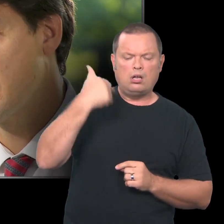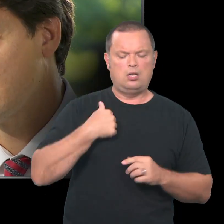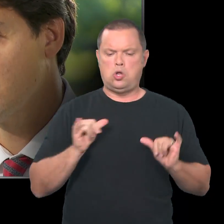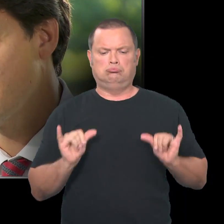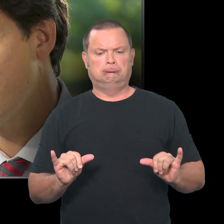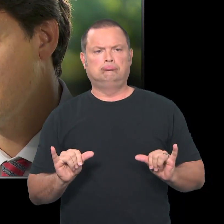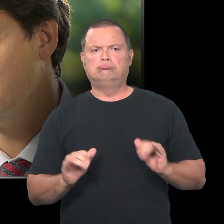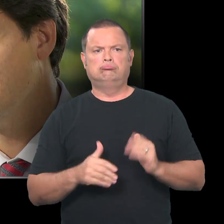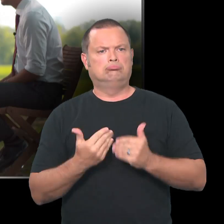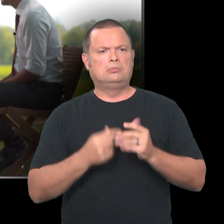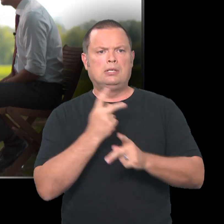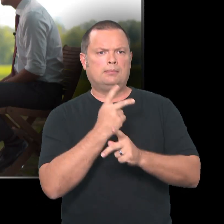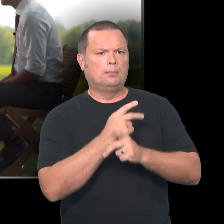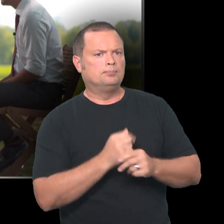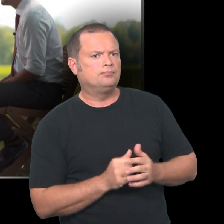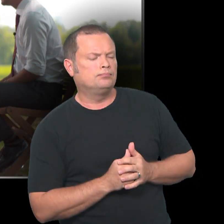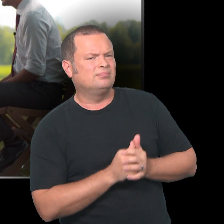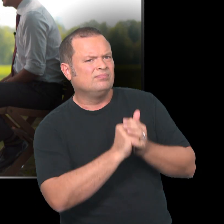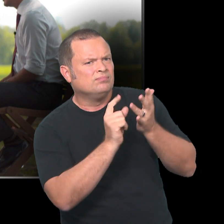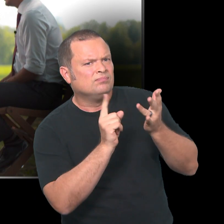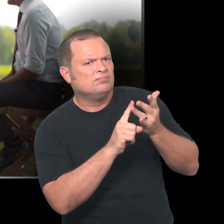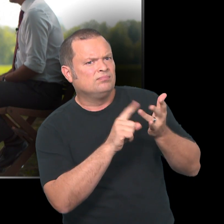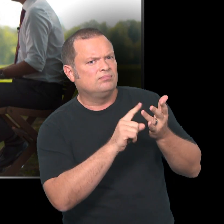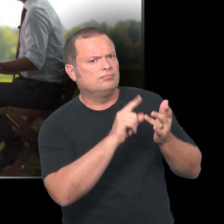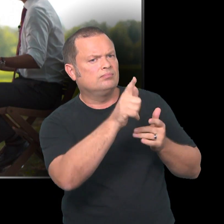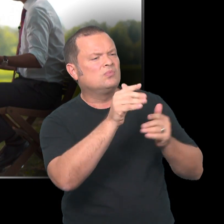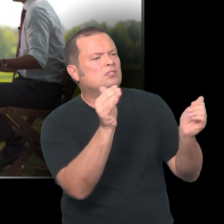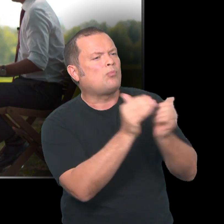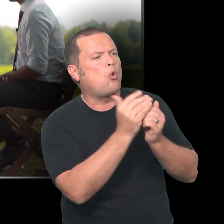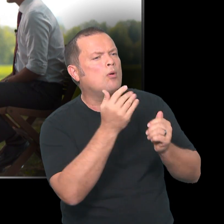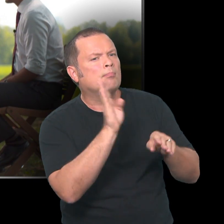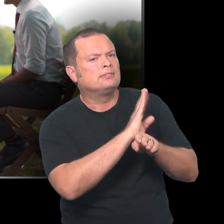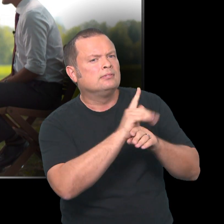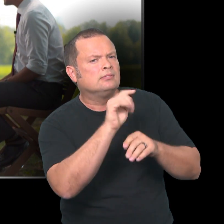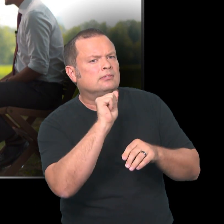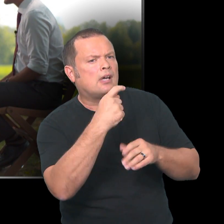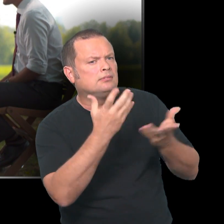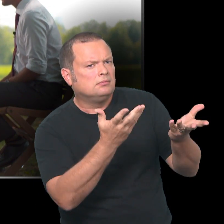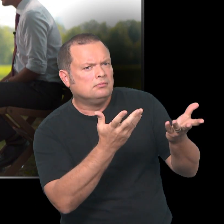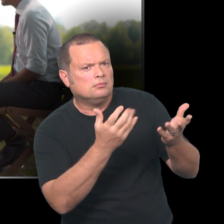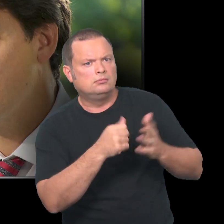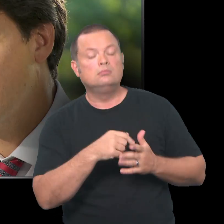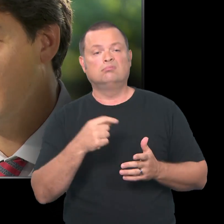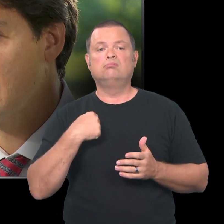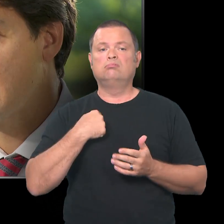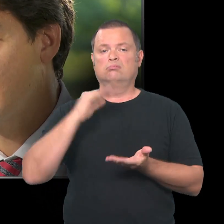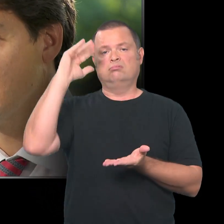the way the NDP will. And that's why we're going to leave corporate taxes where they are. Small business tax rates.